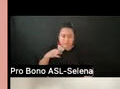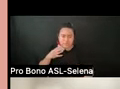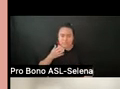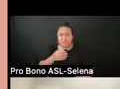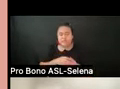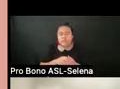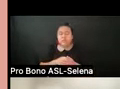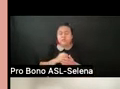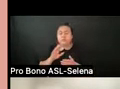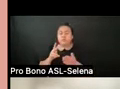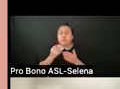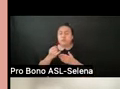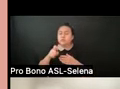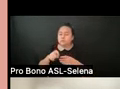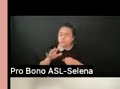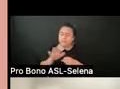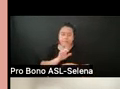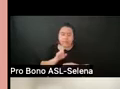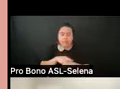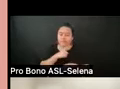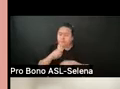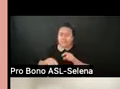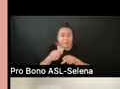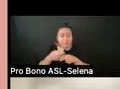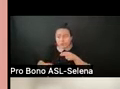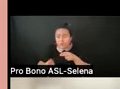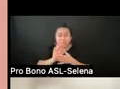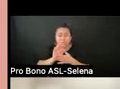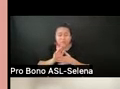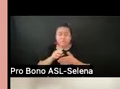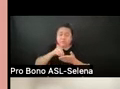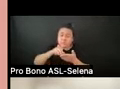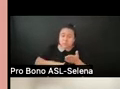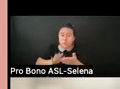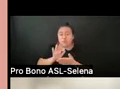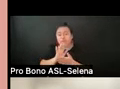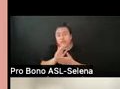Cannot be a short. Cannot be a student project.